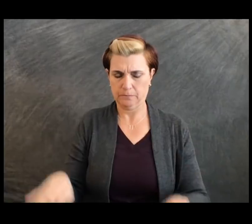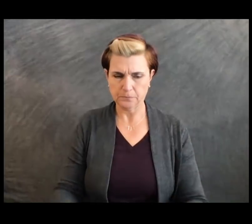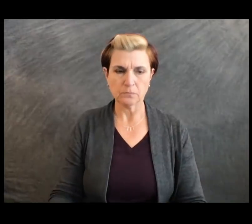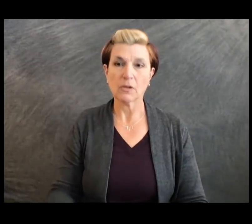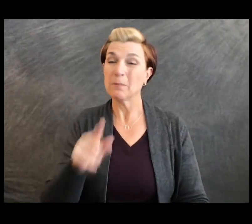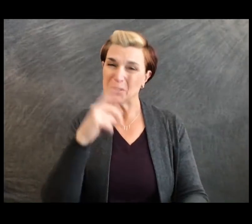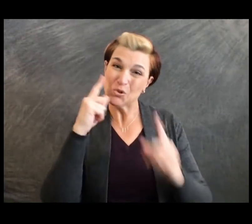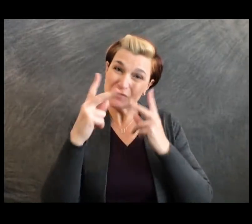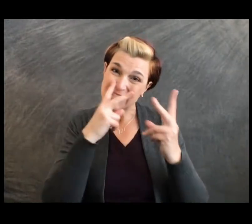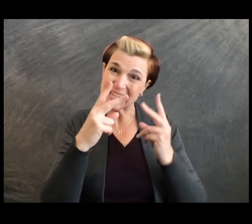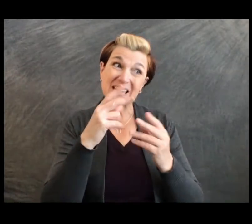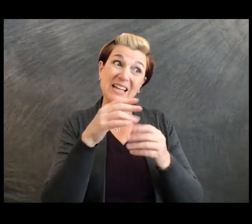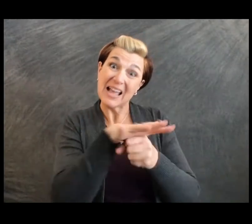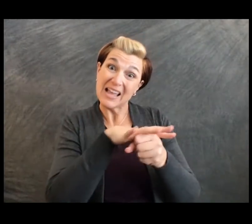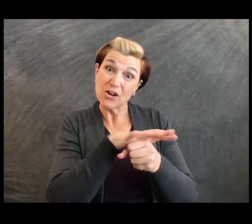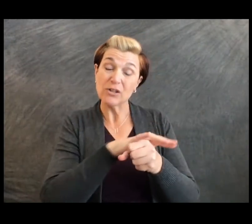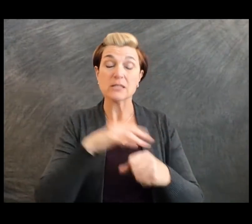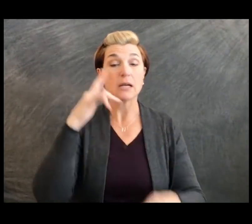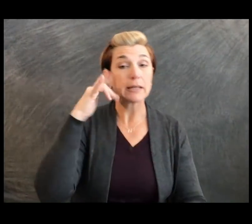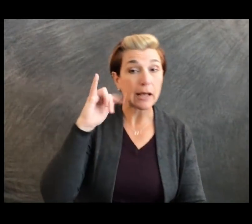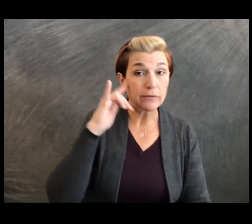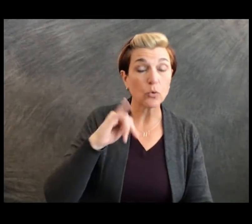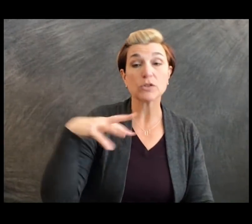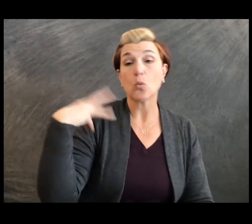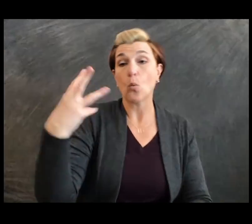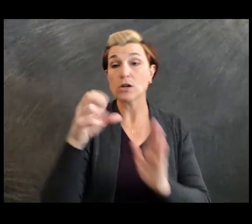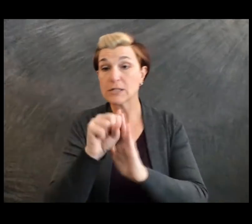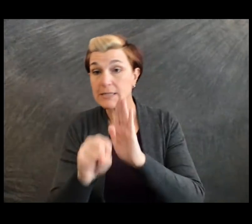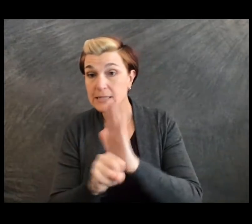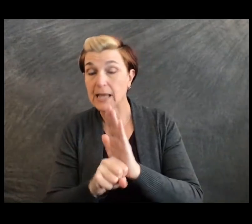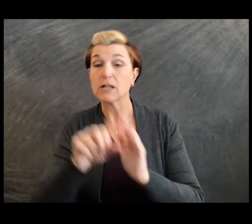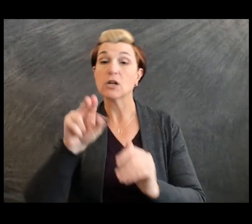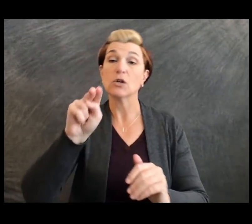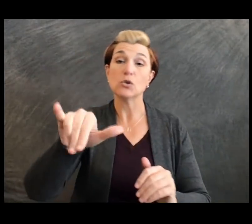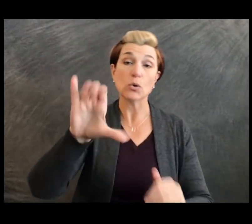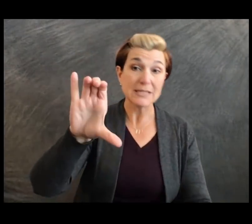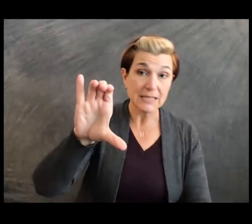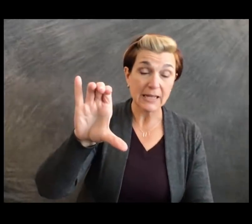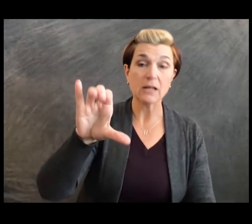New York City in which the the the dynamics of the outbreak are clearly